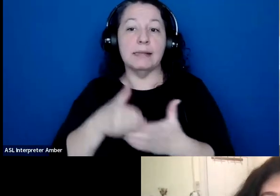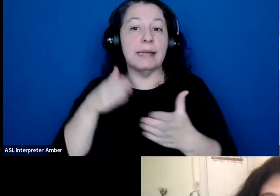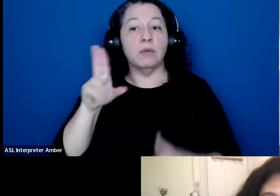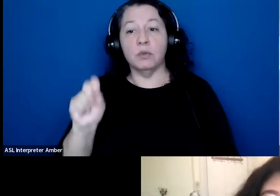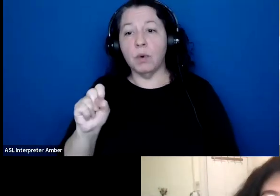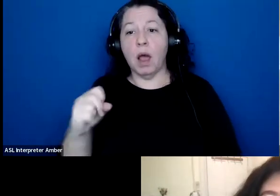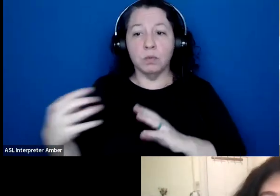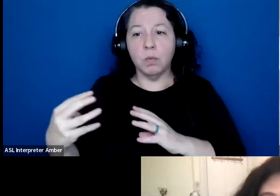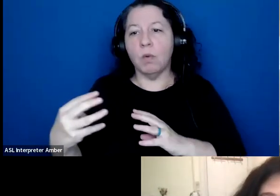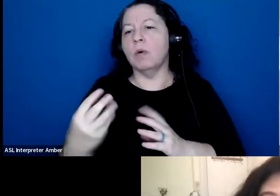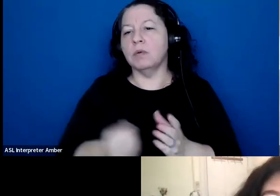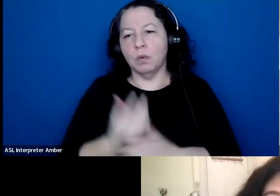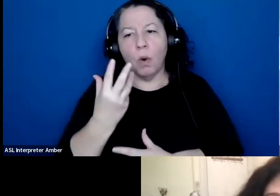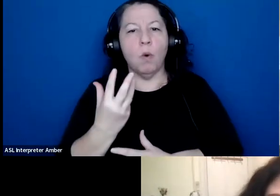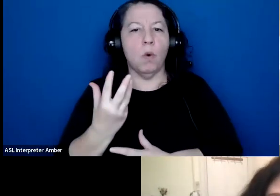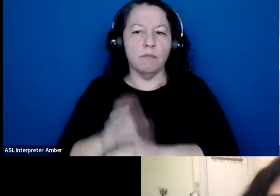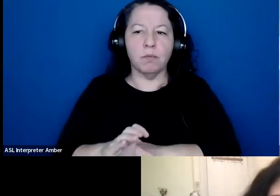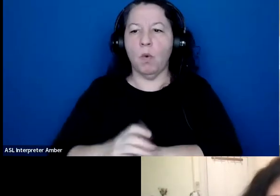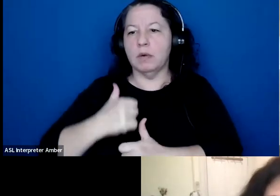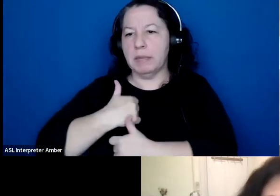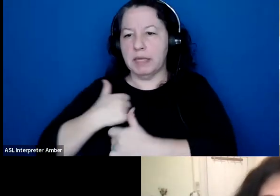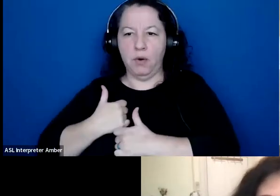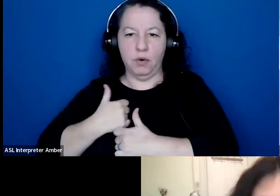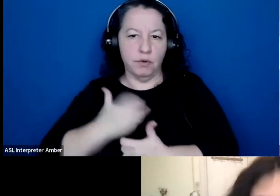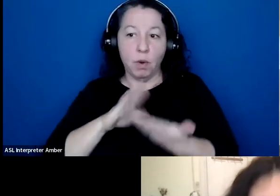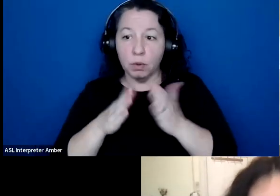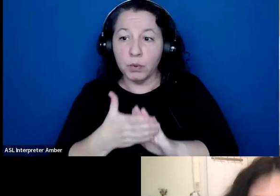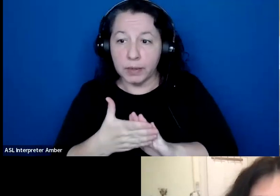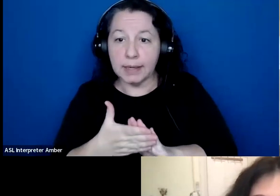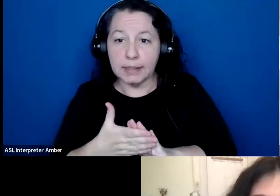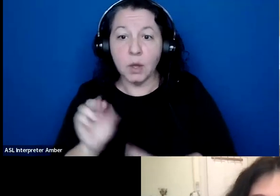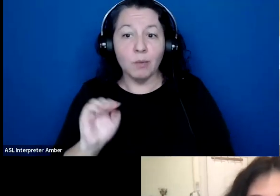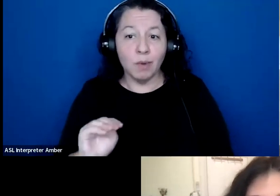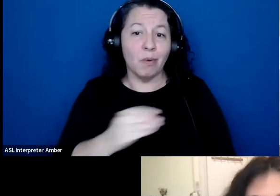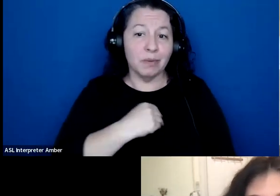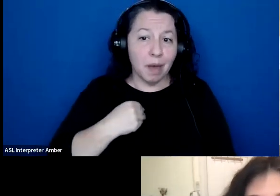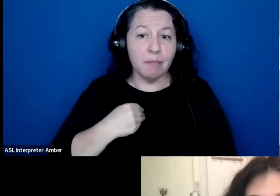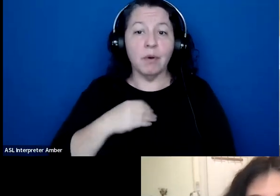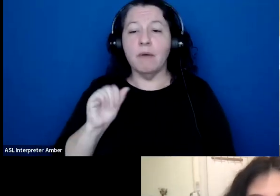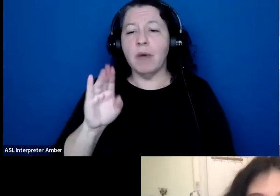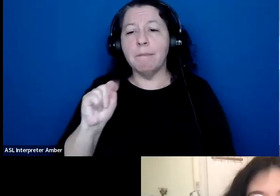Militarism national organizer for Grassroots Global Justice. Thanks for being here, Ramon.